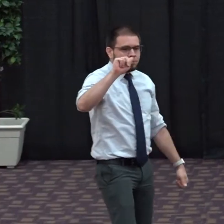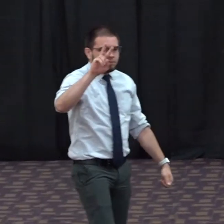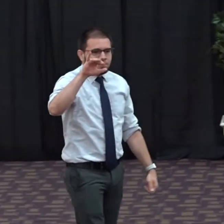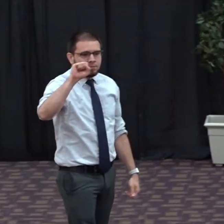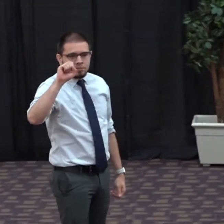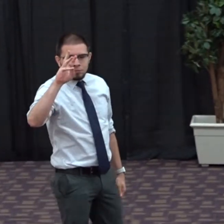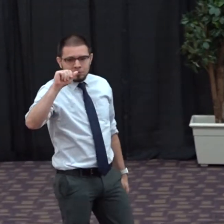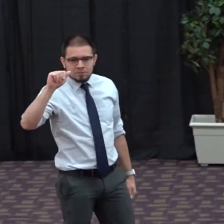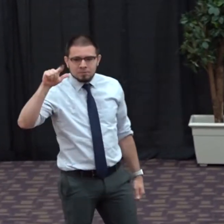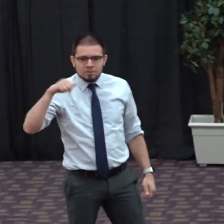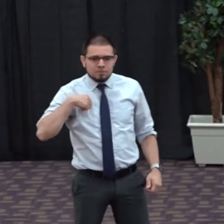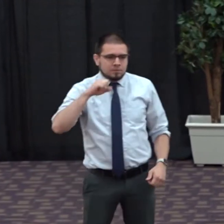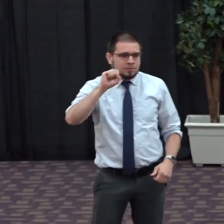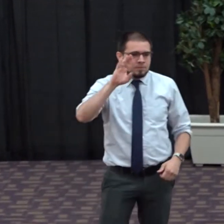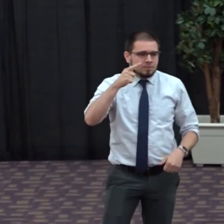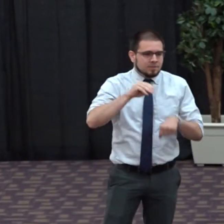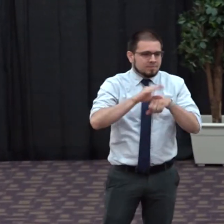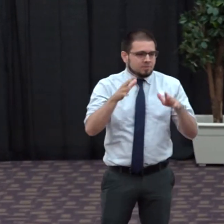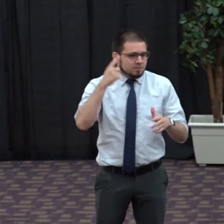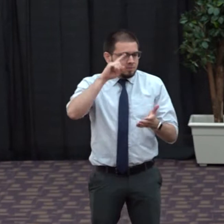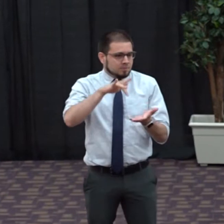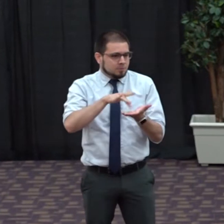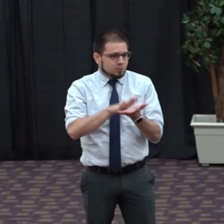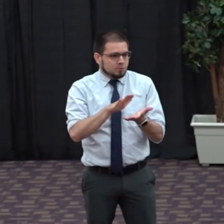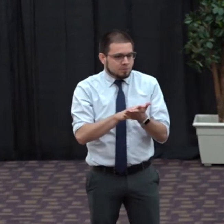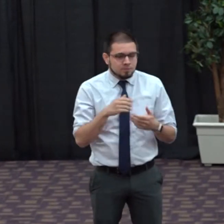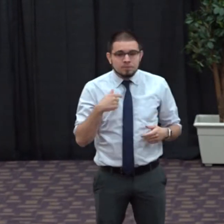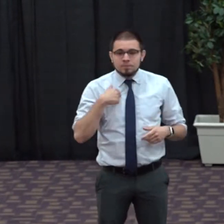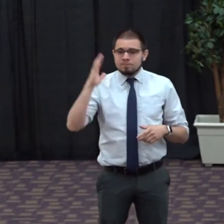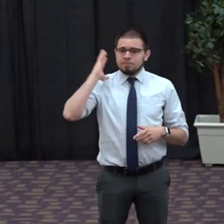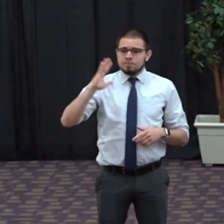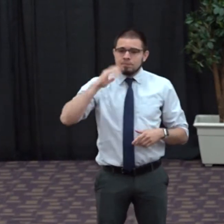Hello everyone! I am Travis Waala. The SBG advisor for middle school.